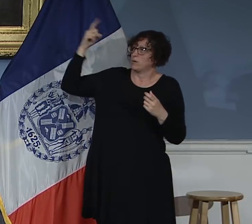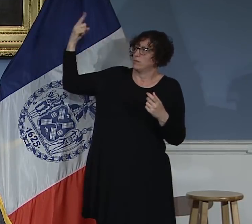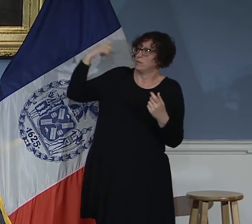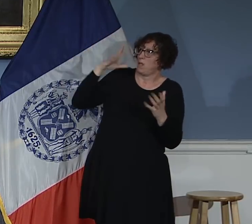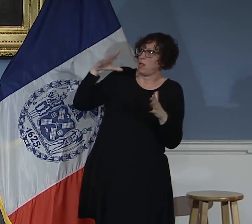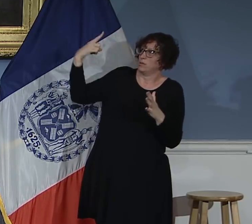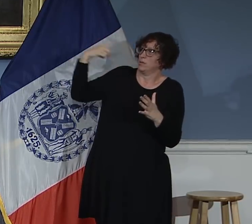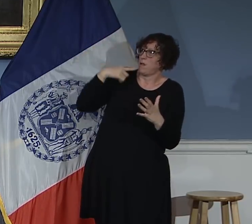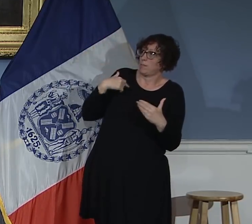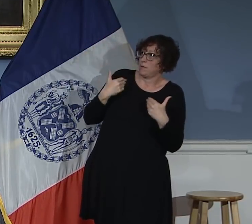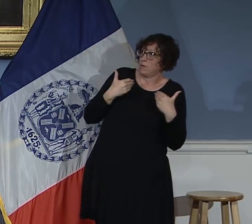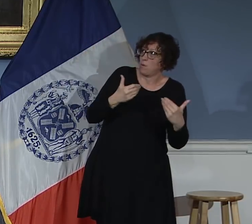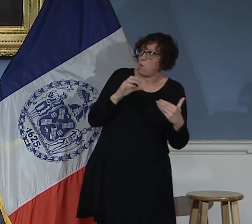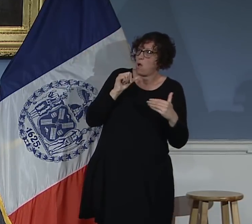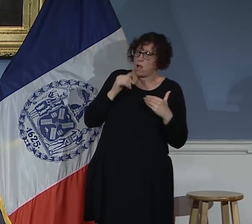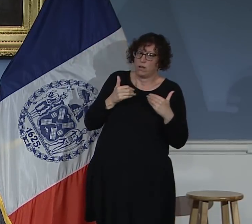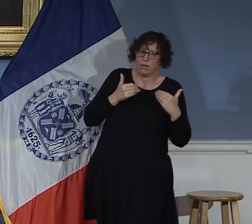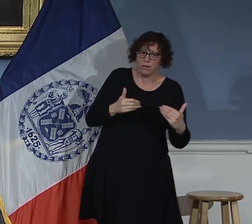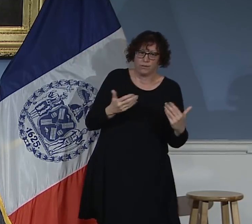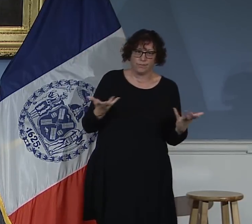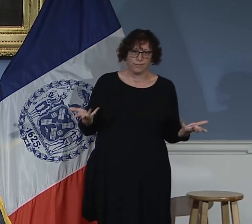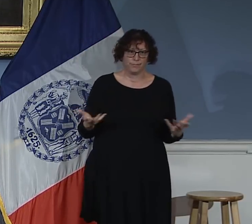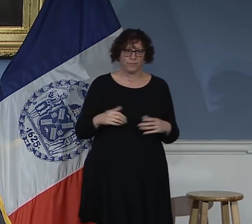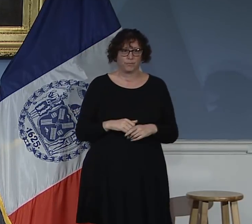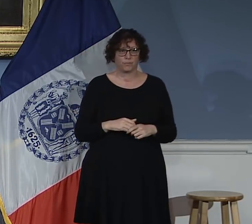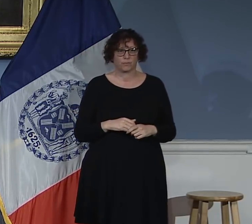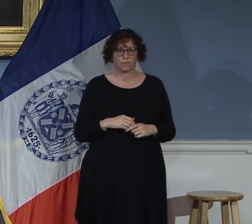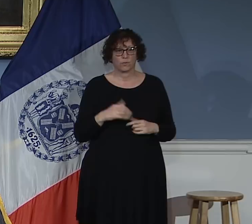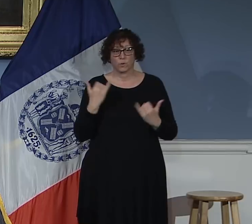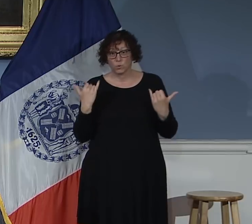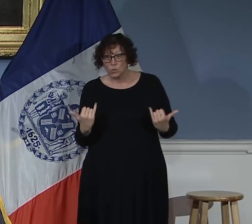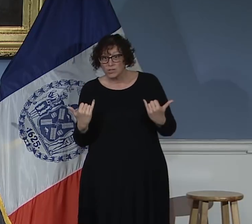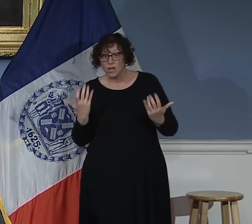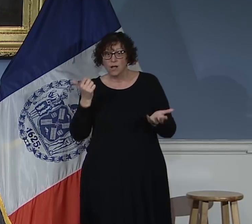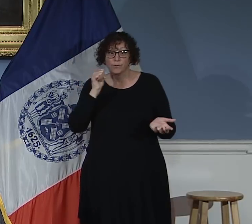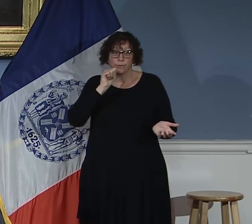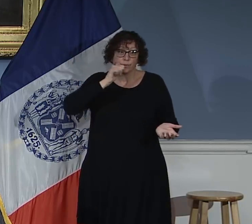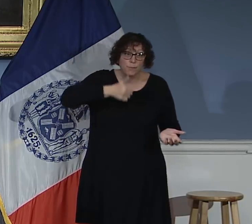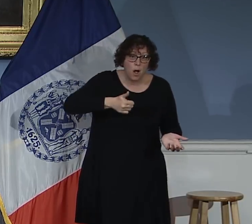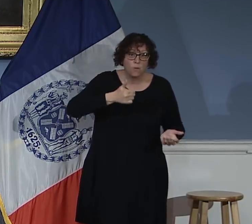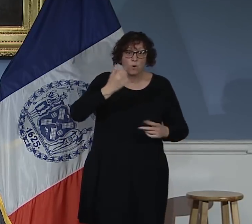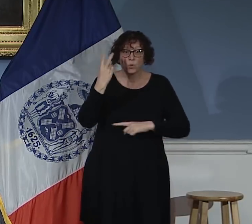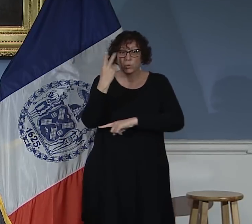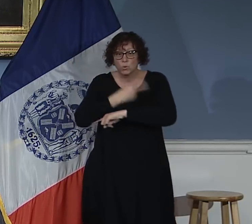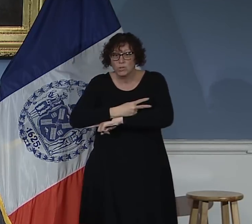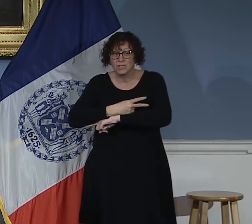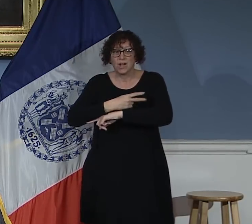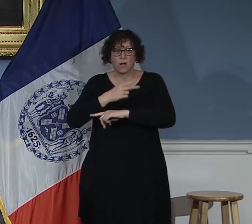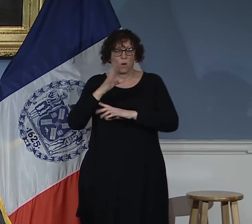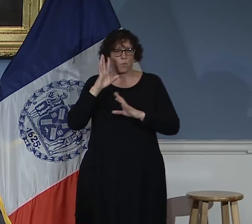TOMORROW, IF HE ACTS IN THE NEXT FEW DAYS, WE CAN AND SHOULD GET WHTA WE NEED. IF HE REFUSES TO